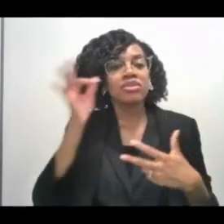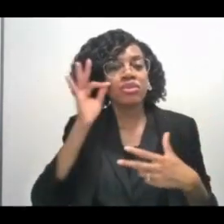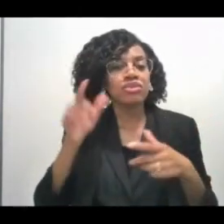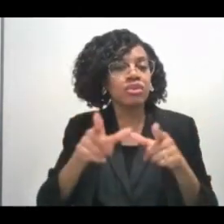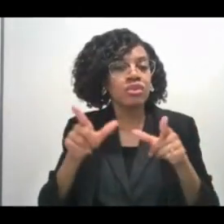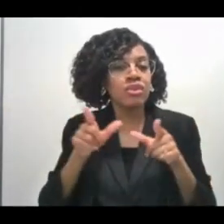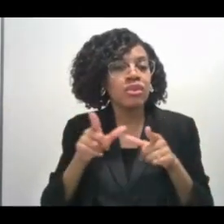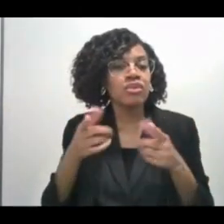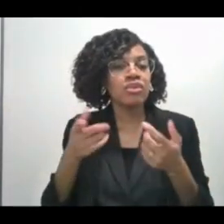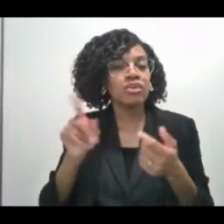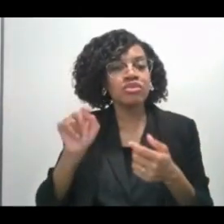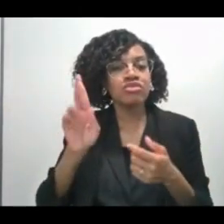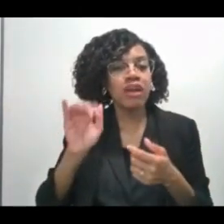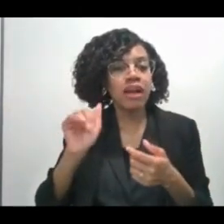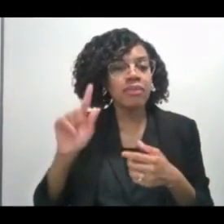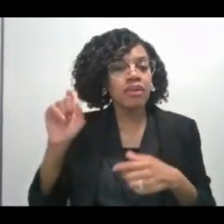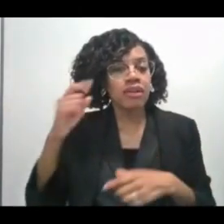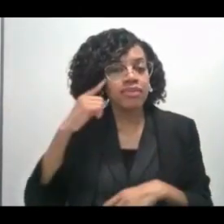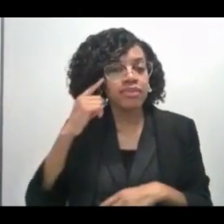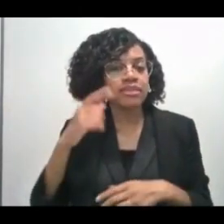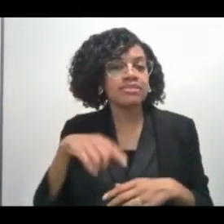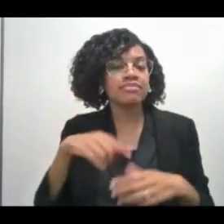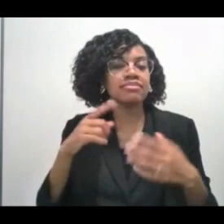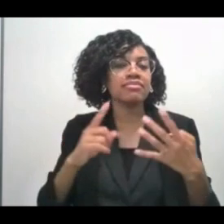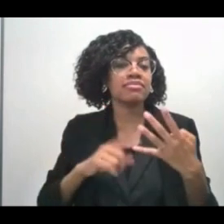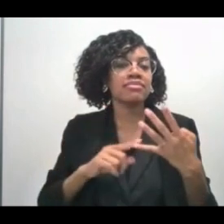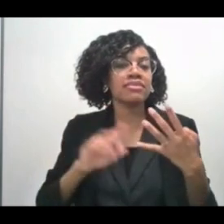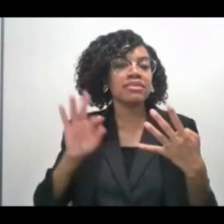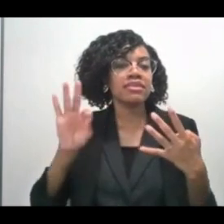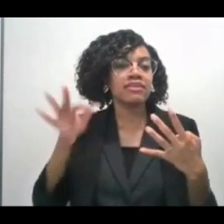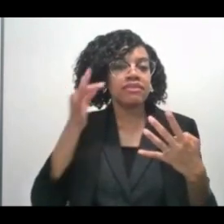a lot of different skills, planning and facilitation, those